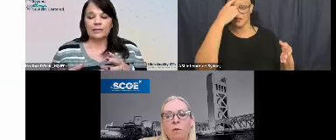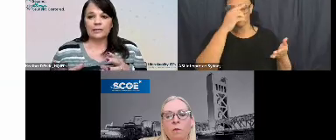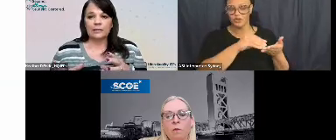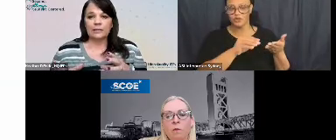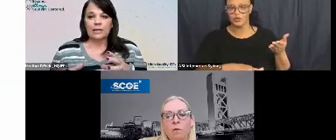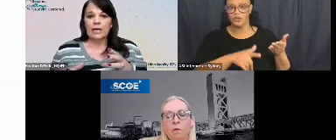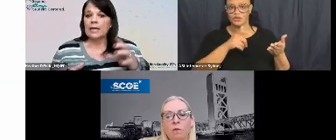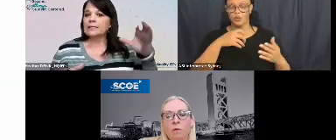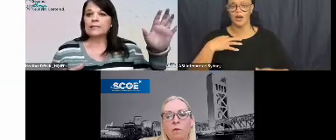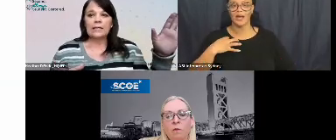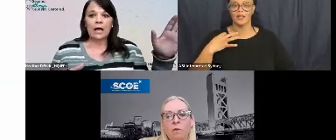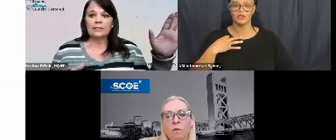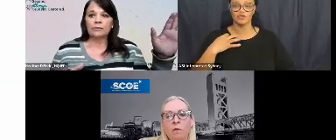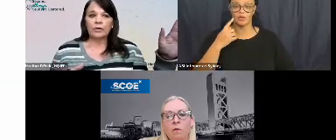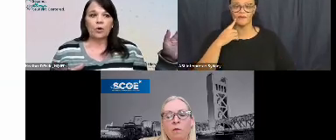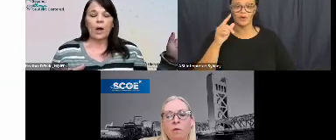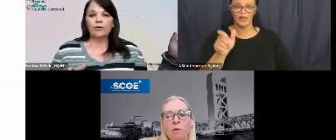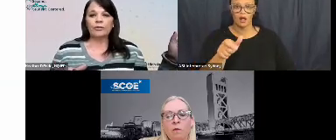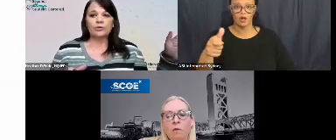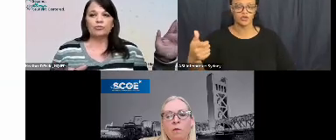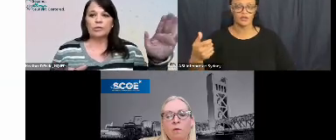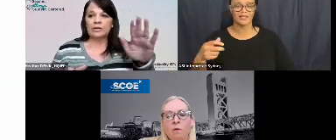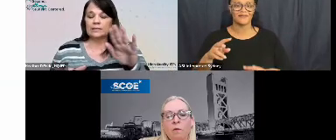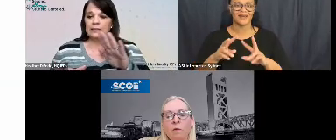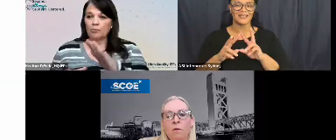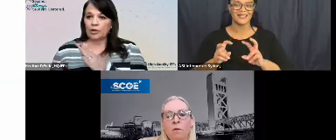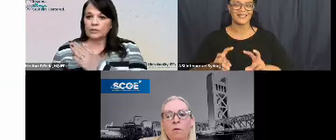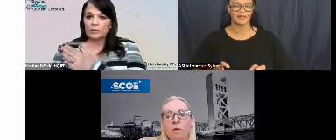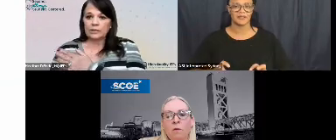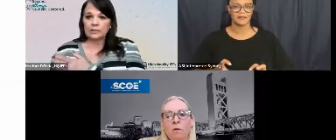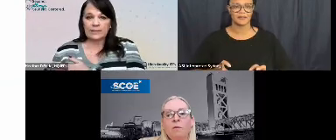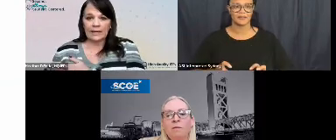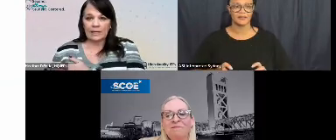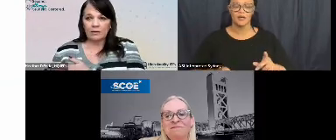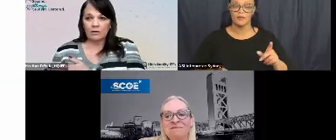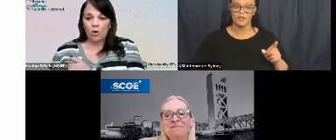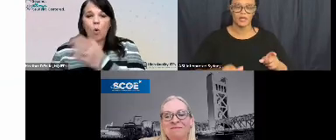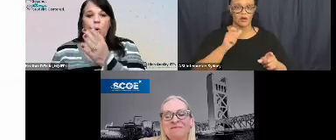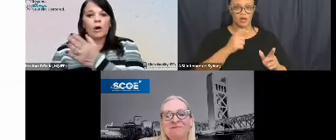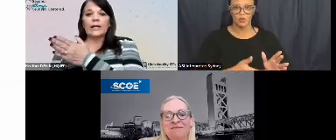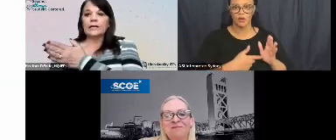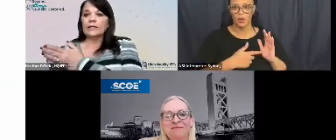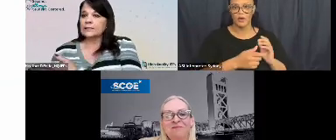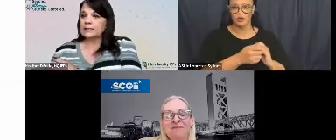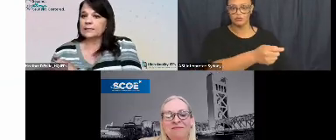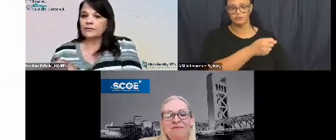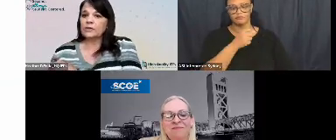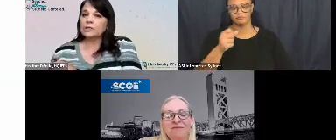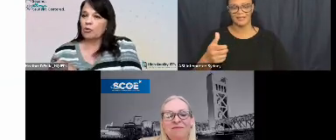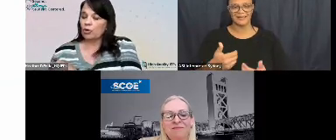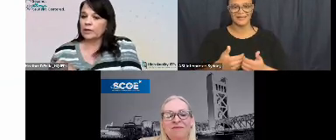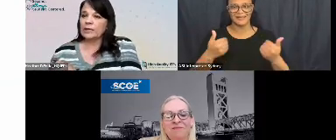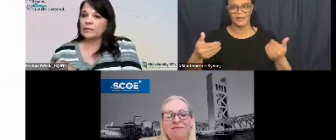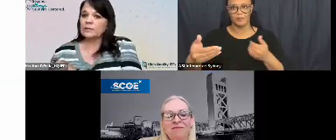assessment. It does not require them to be in a separate setting or in an extensive support